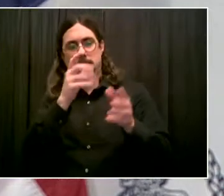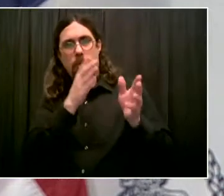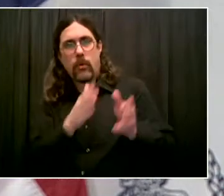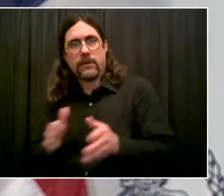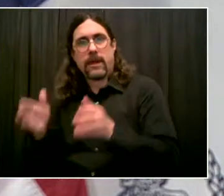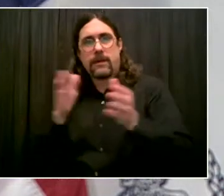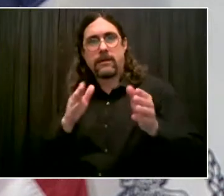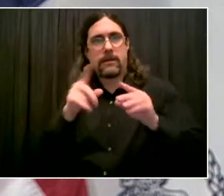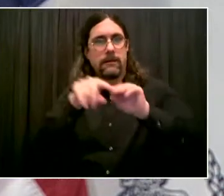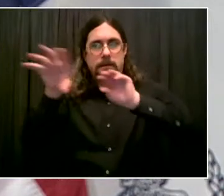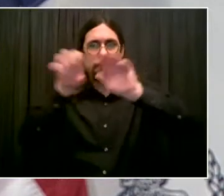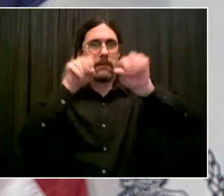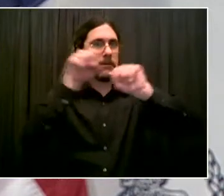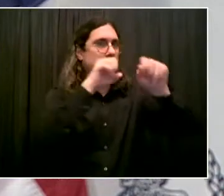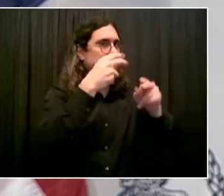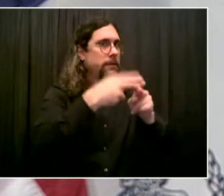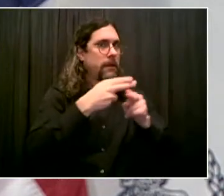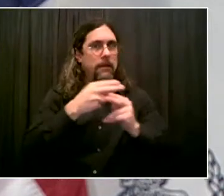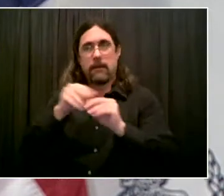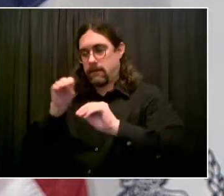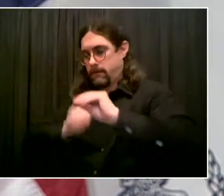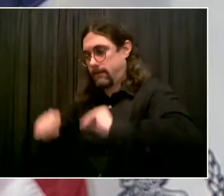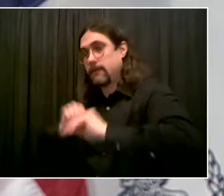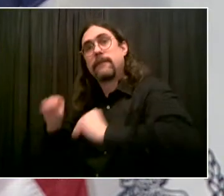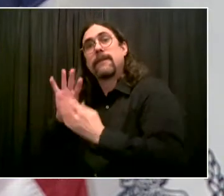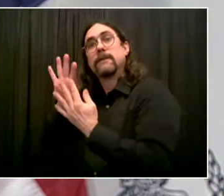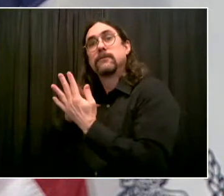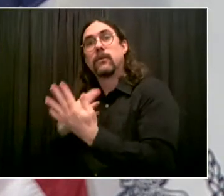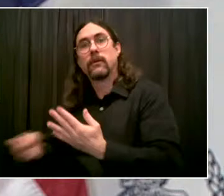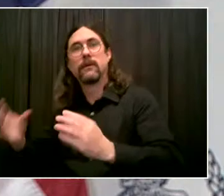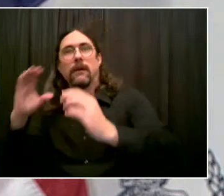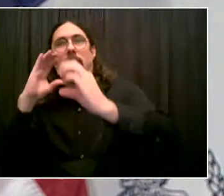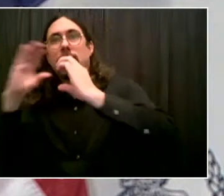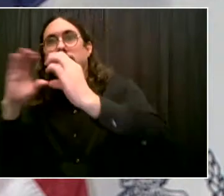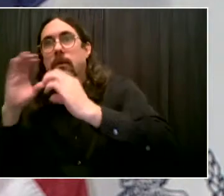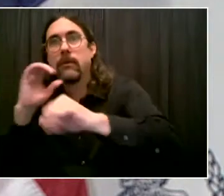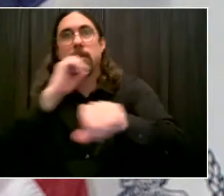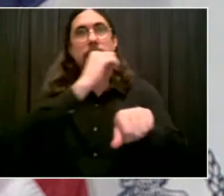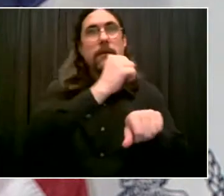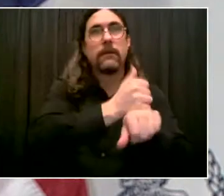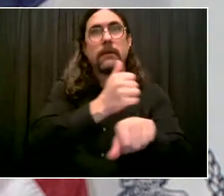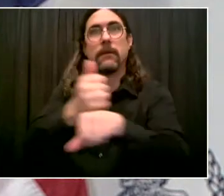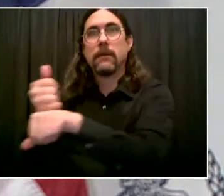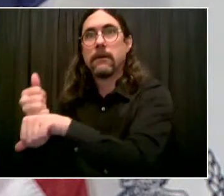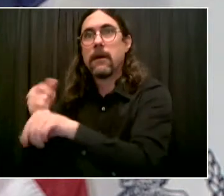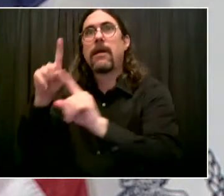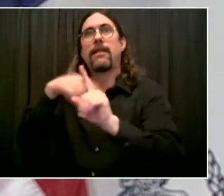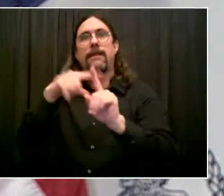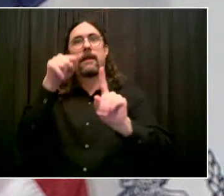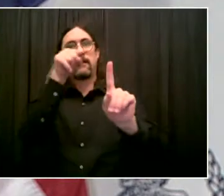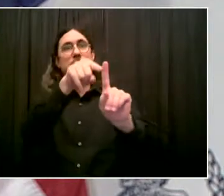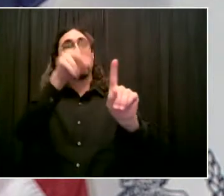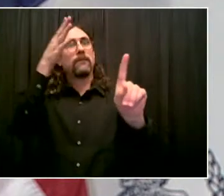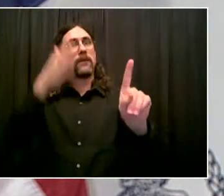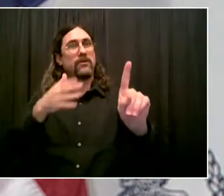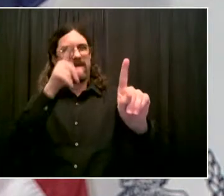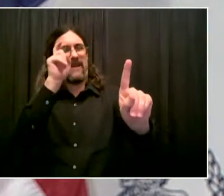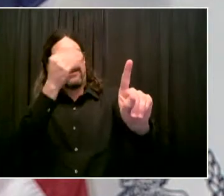THEIR HOMES.